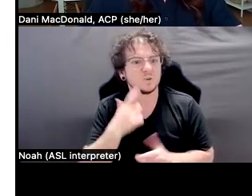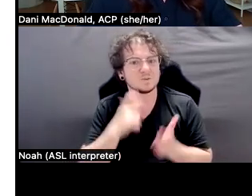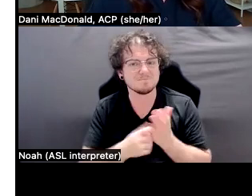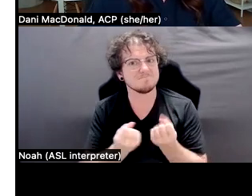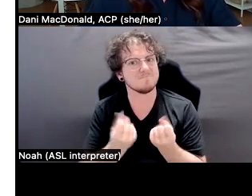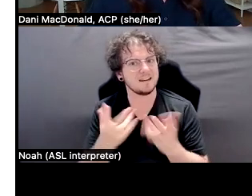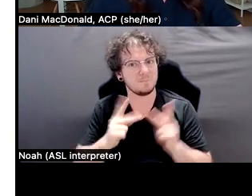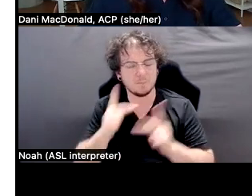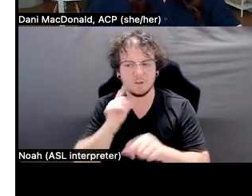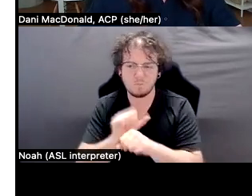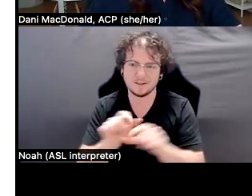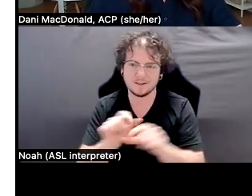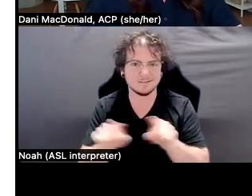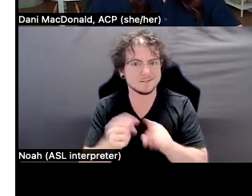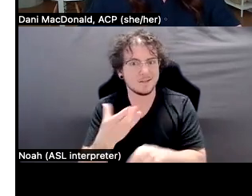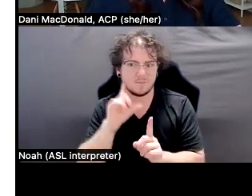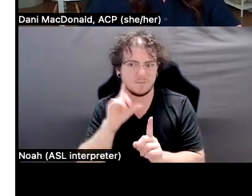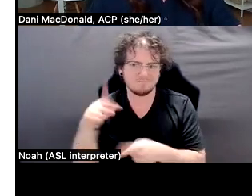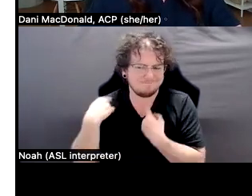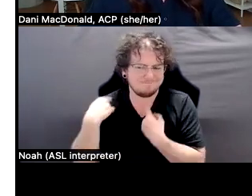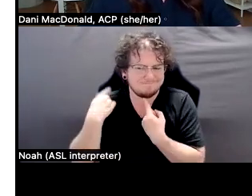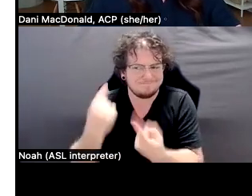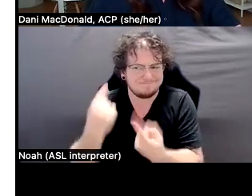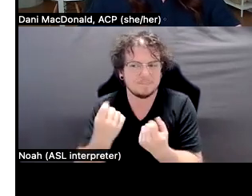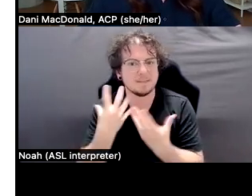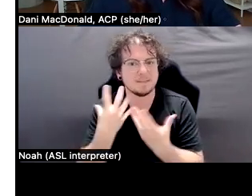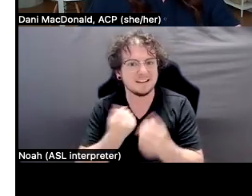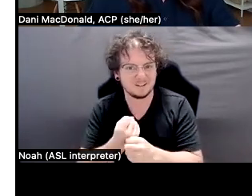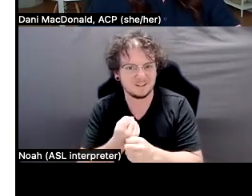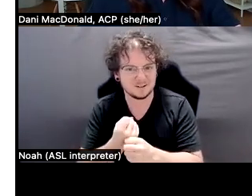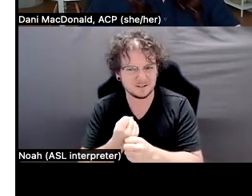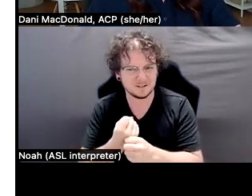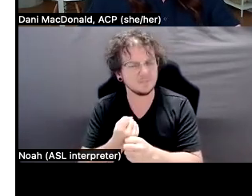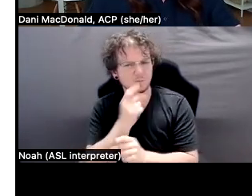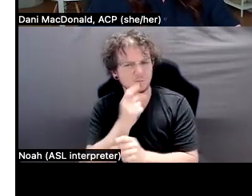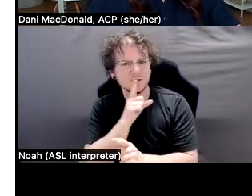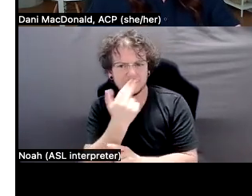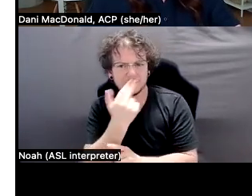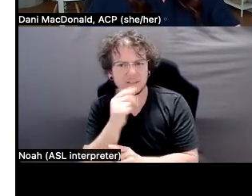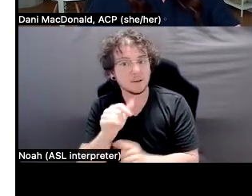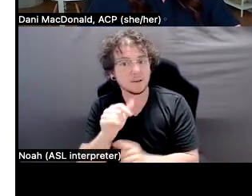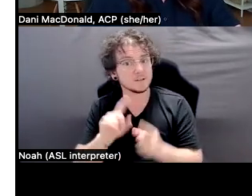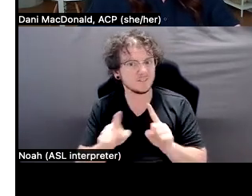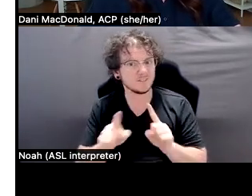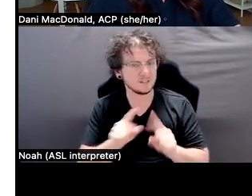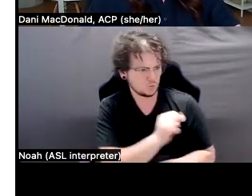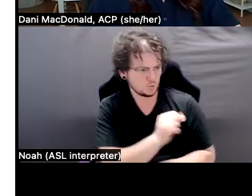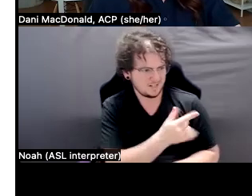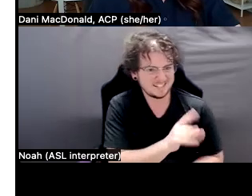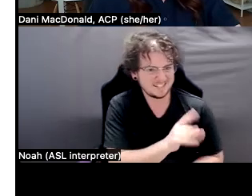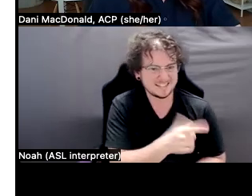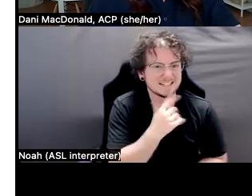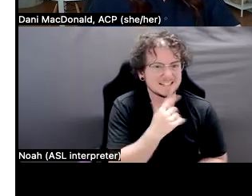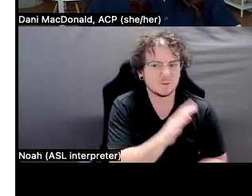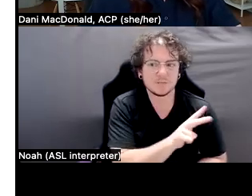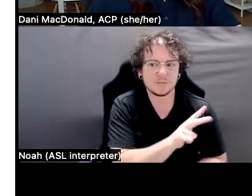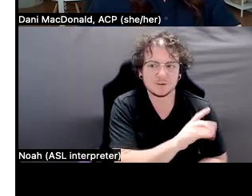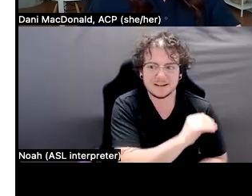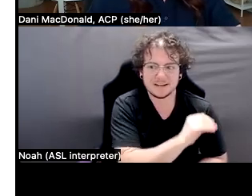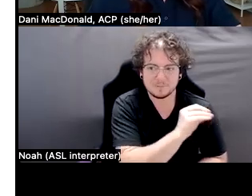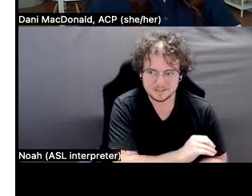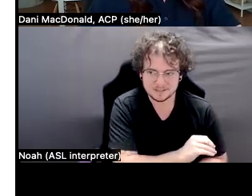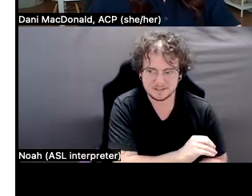actually quite a difference from 2018 where 38% of respondents were under 30. Furthermore, only